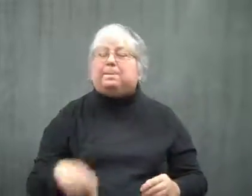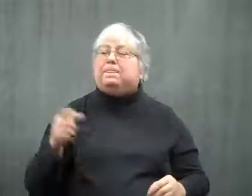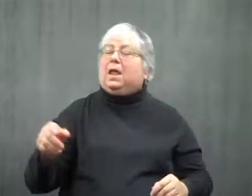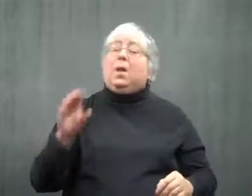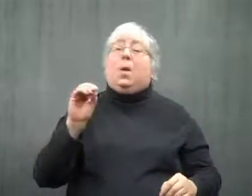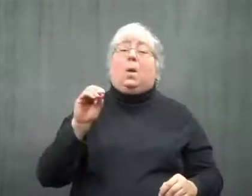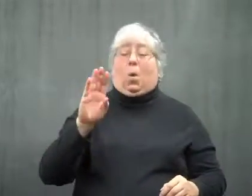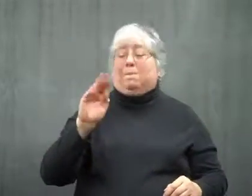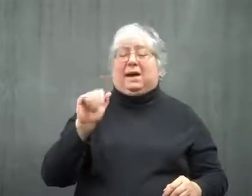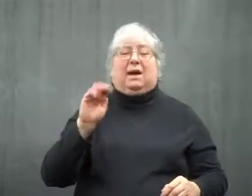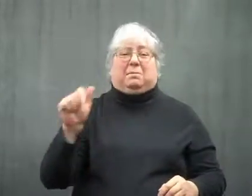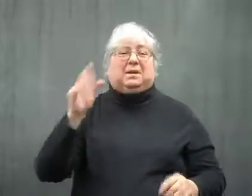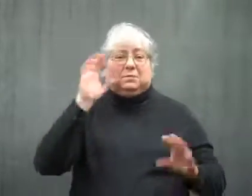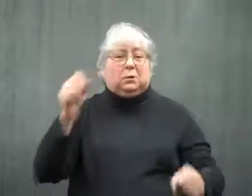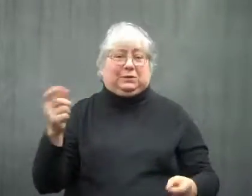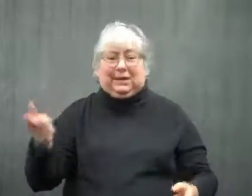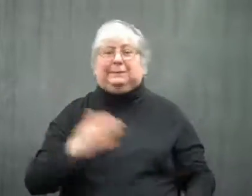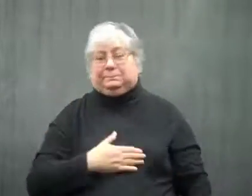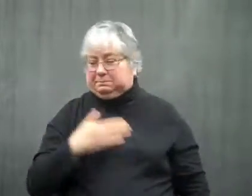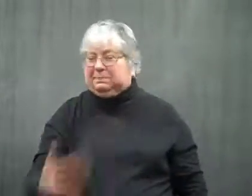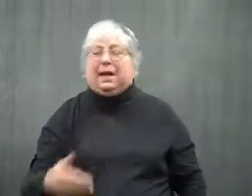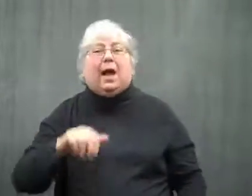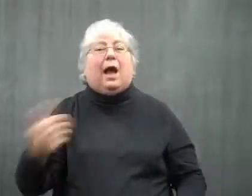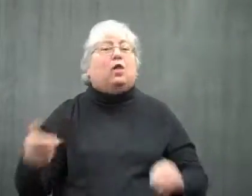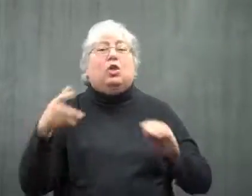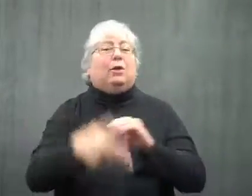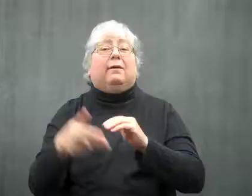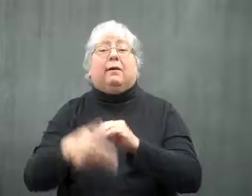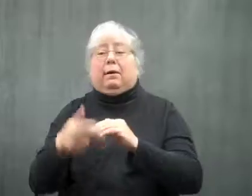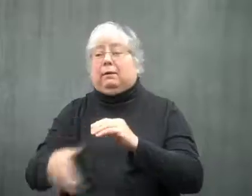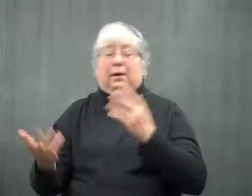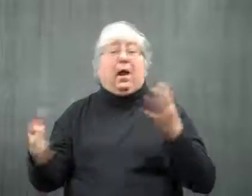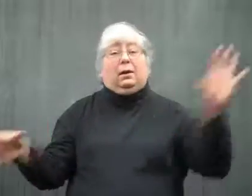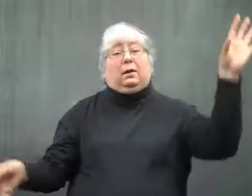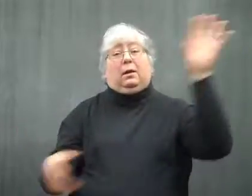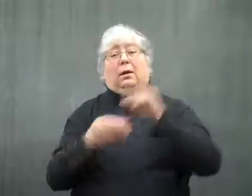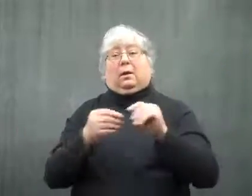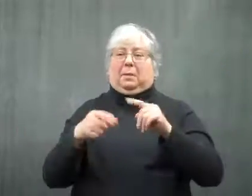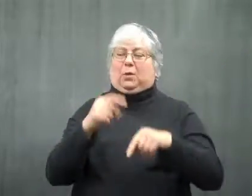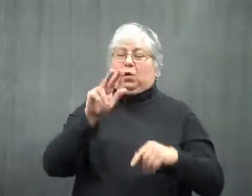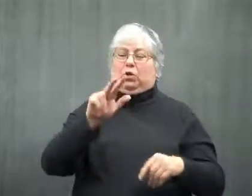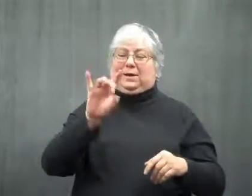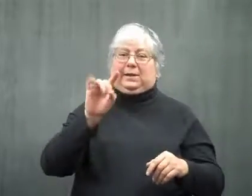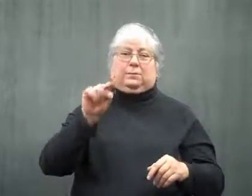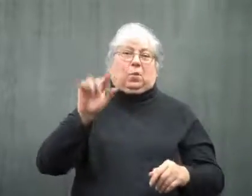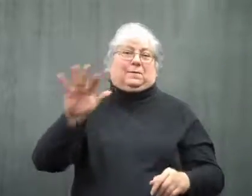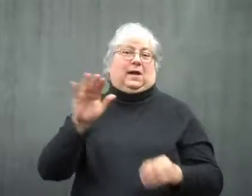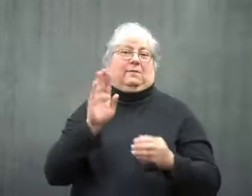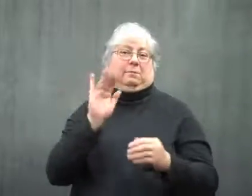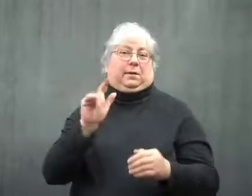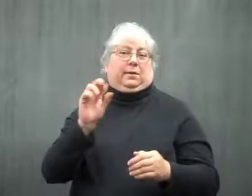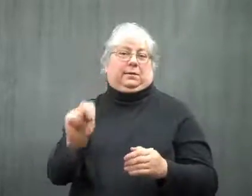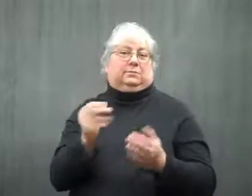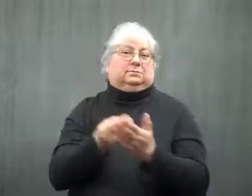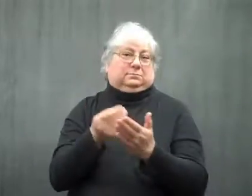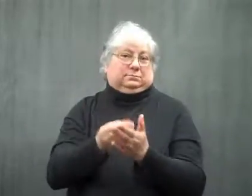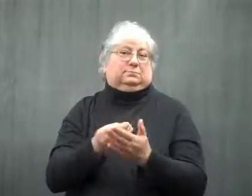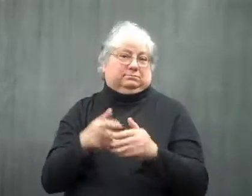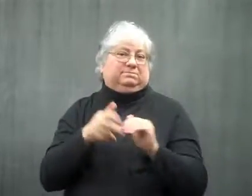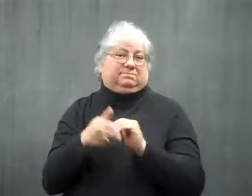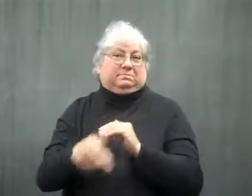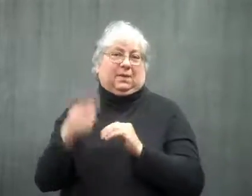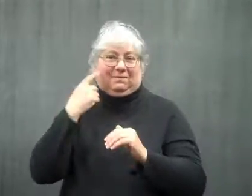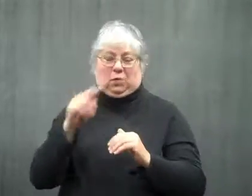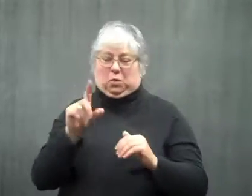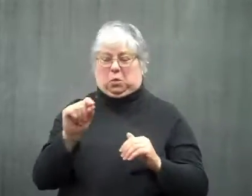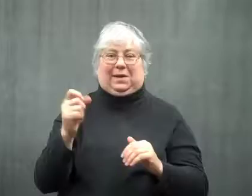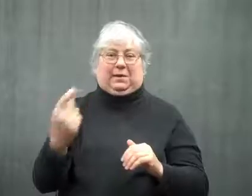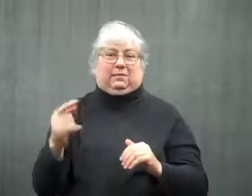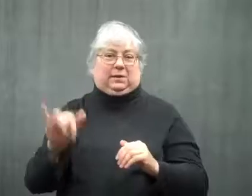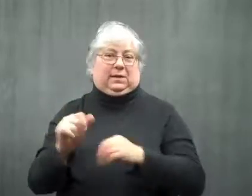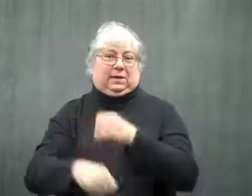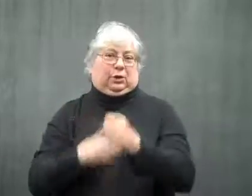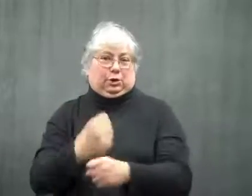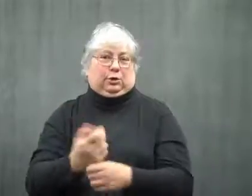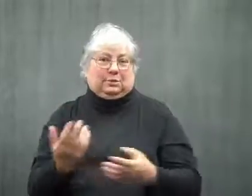Obama agreed to $38.5 billion in cuts for 2011.